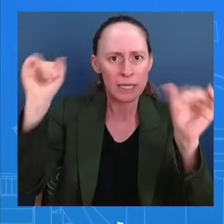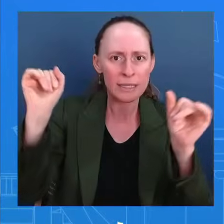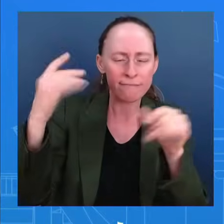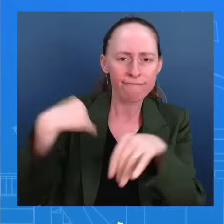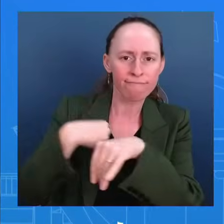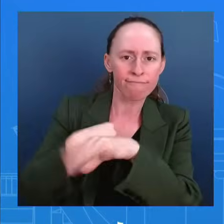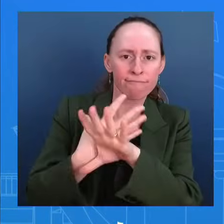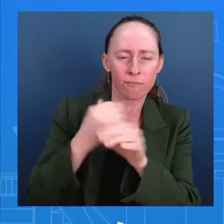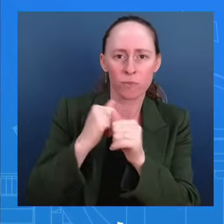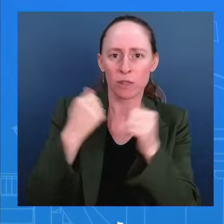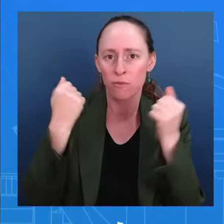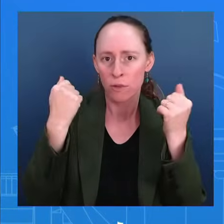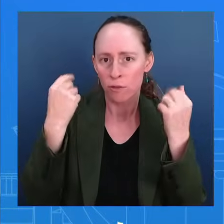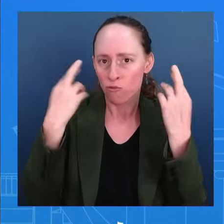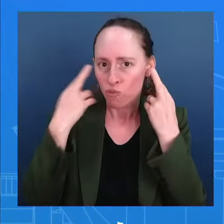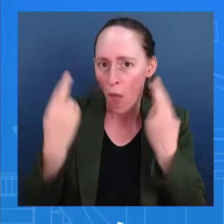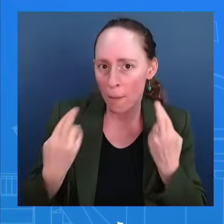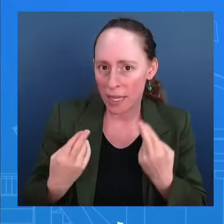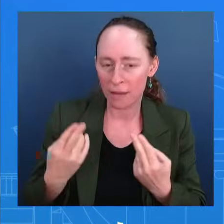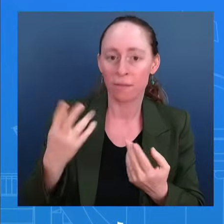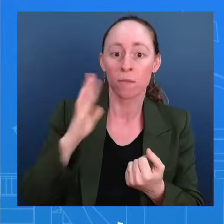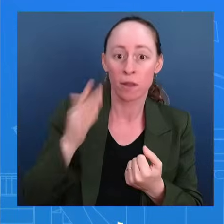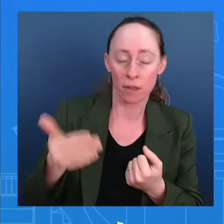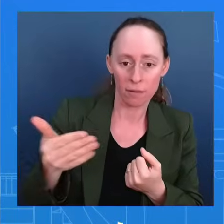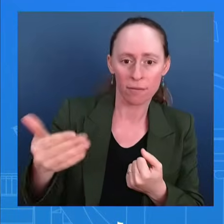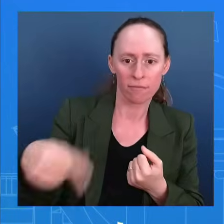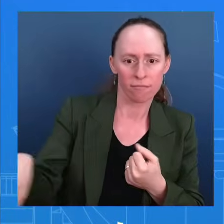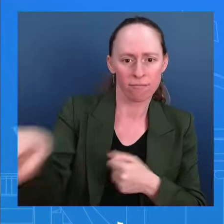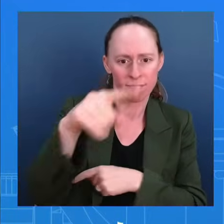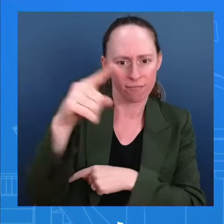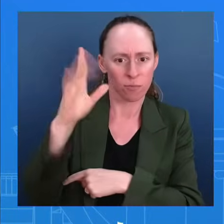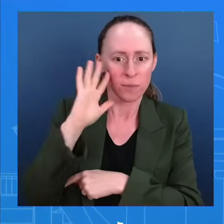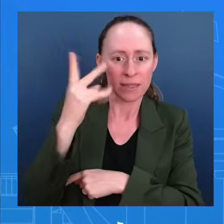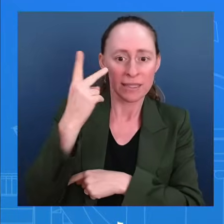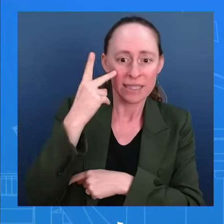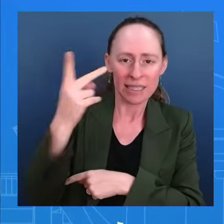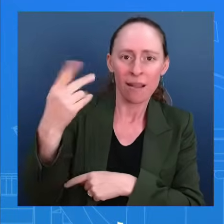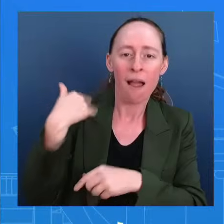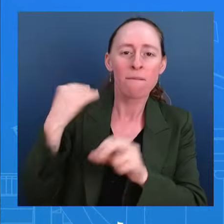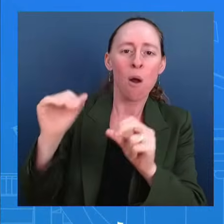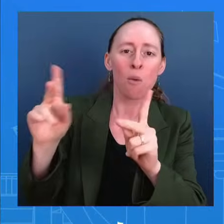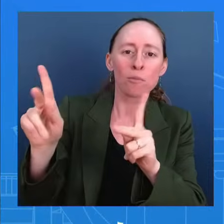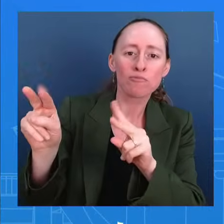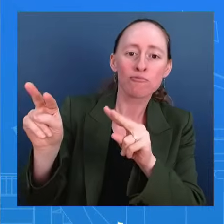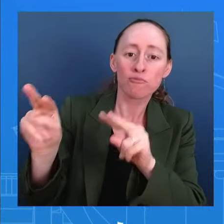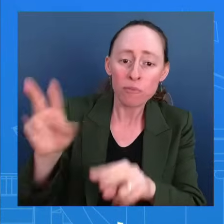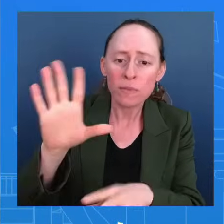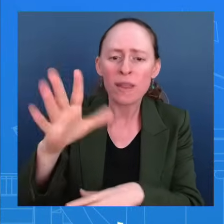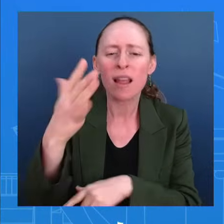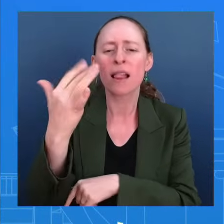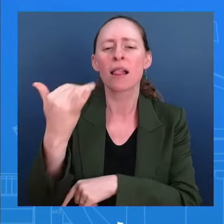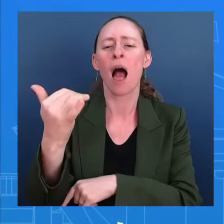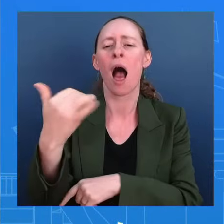for all of you all to -- to tune in. Let me just give you a couple of just top lines on the call. It lasted about 30 minutes.